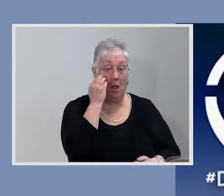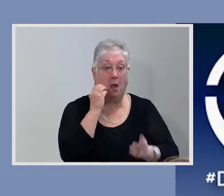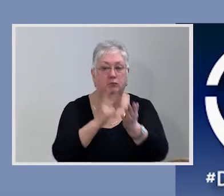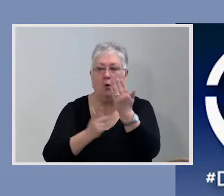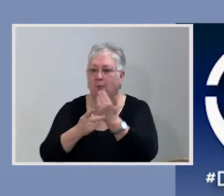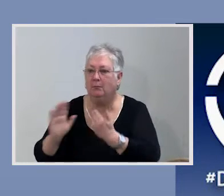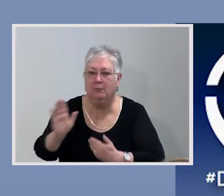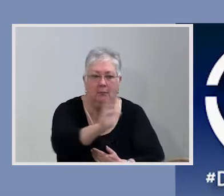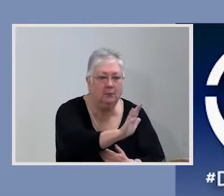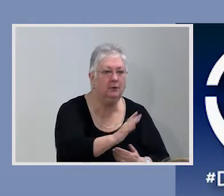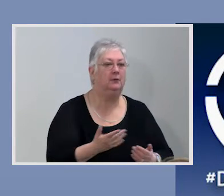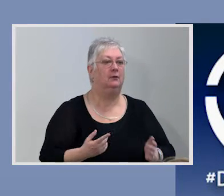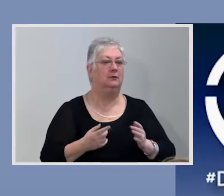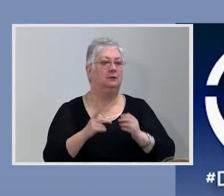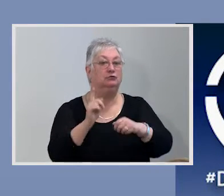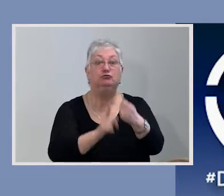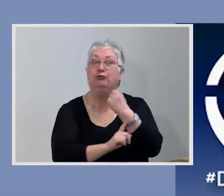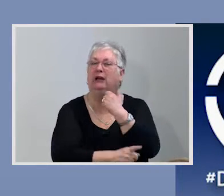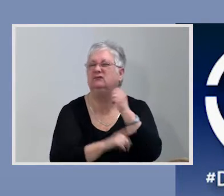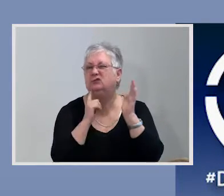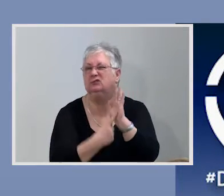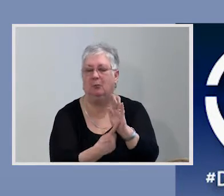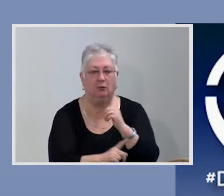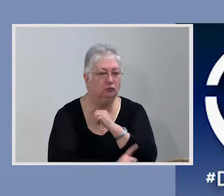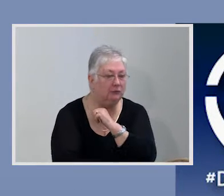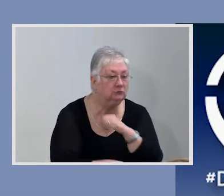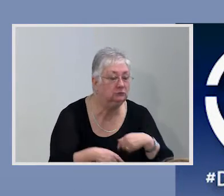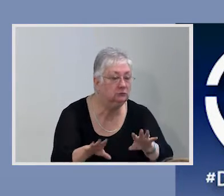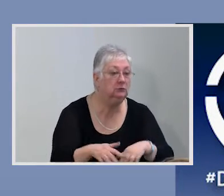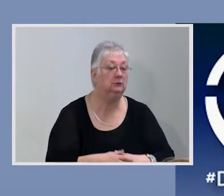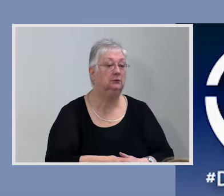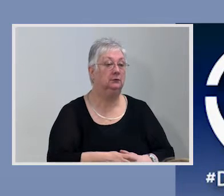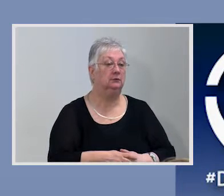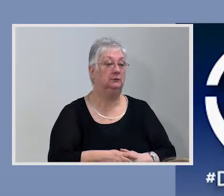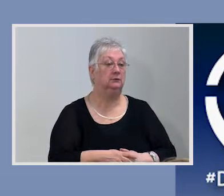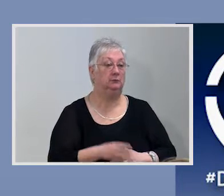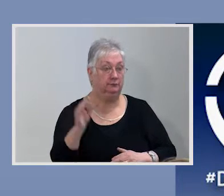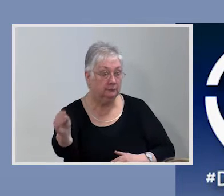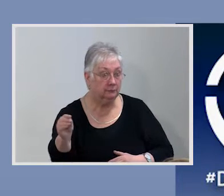AT YOUR HOUSE, AS WE WORK ON EMPLOYMENT SERVICES OUT OF THIS